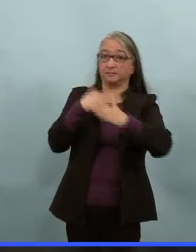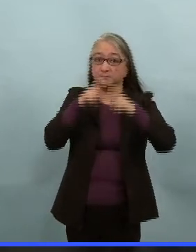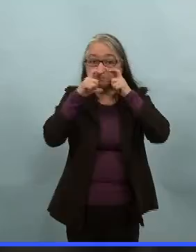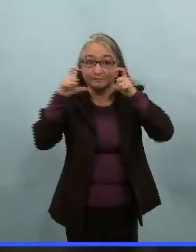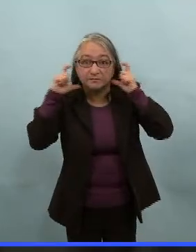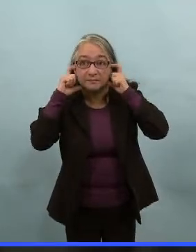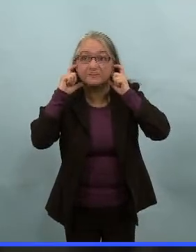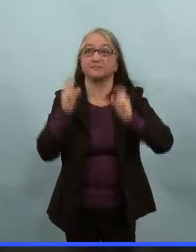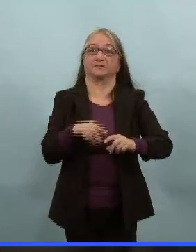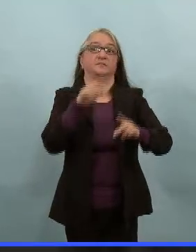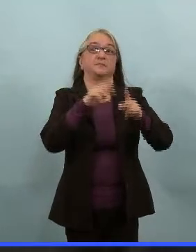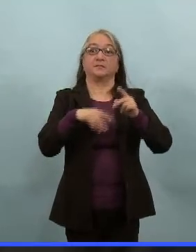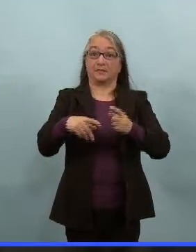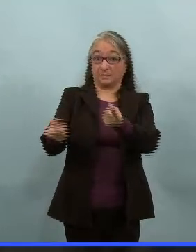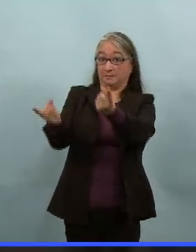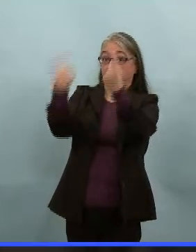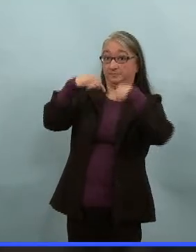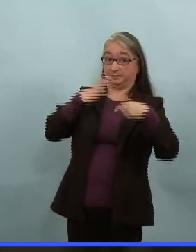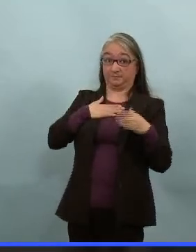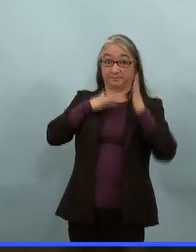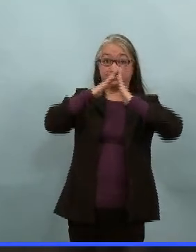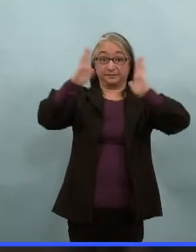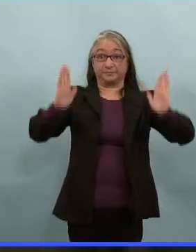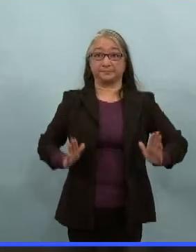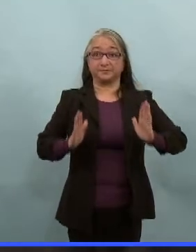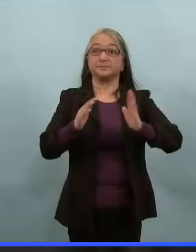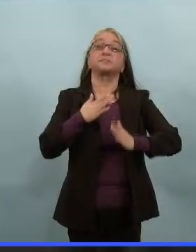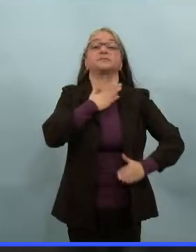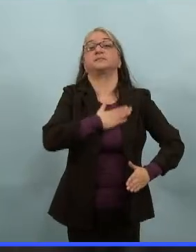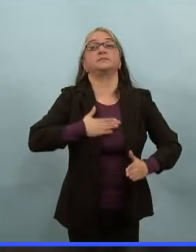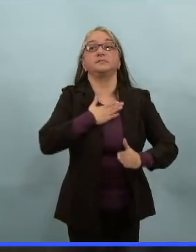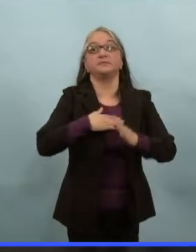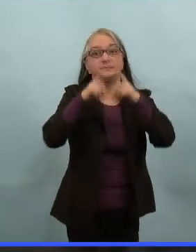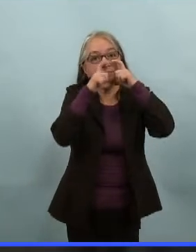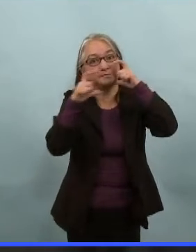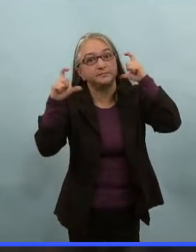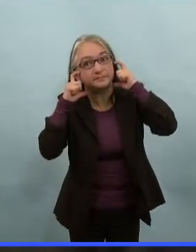mask on everyone's got masks now so let's utilize those masks we have testing available we're